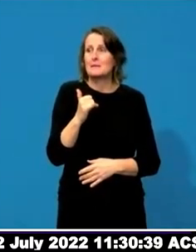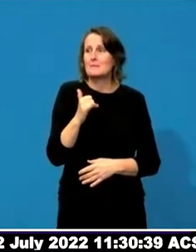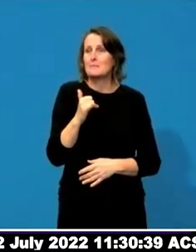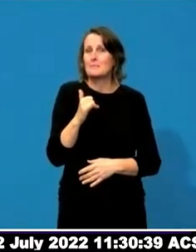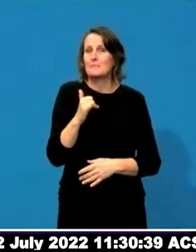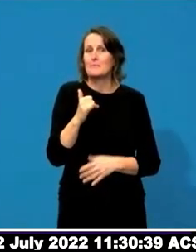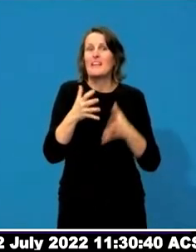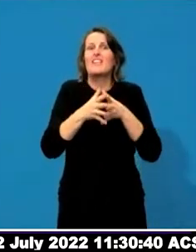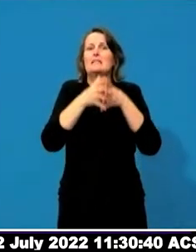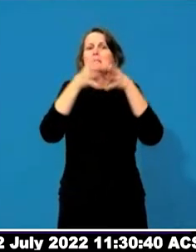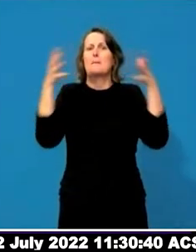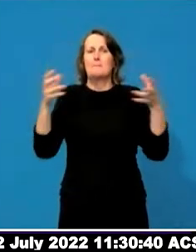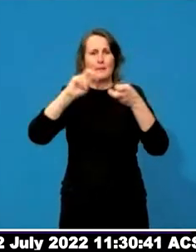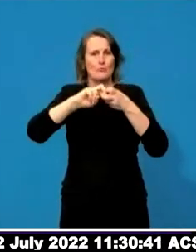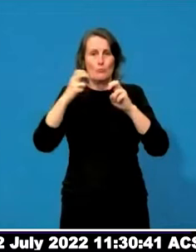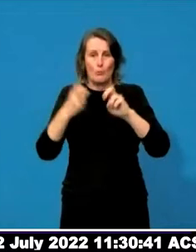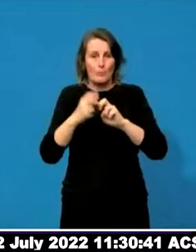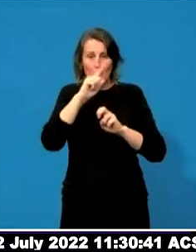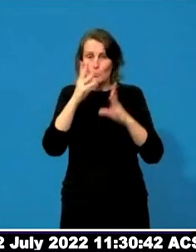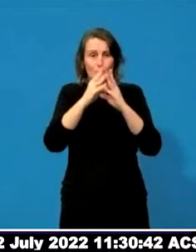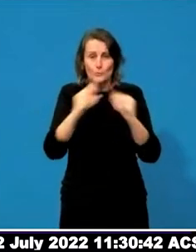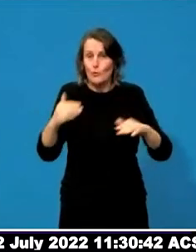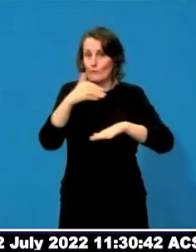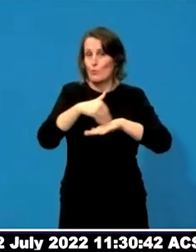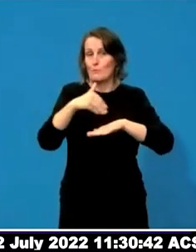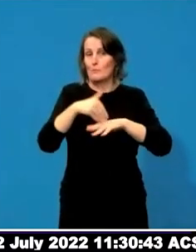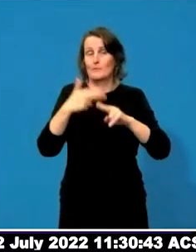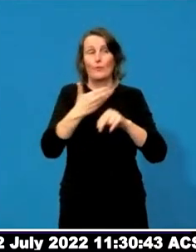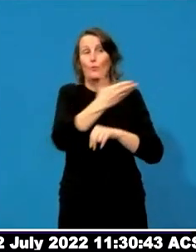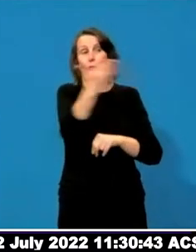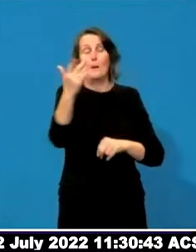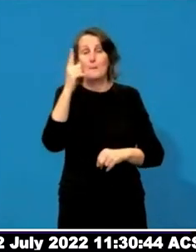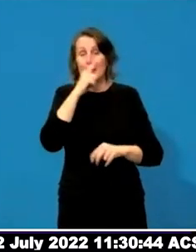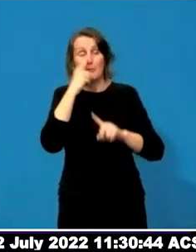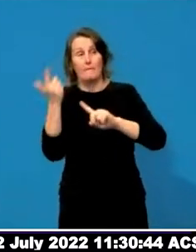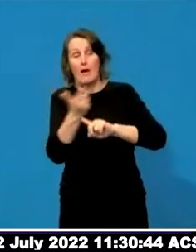that the bandaid won't solve? That's a long question.